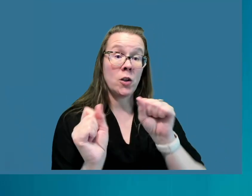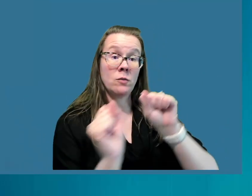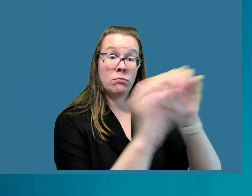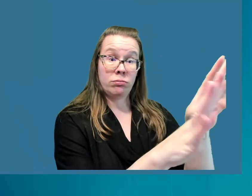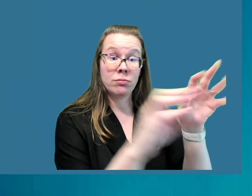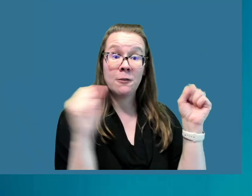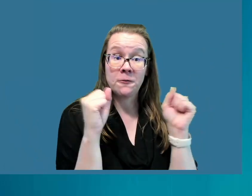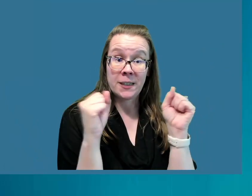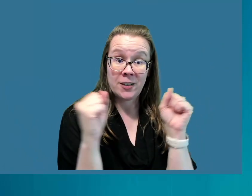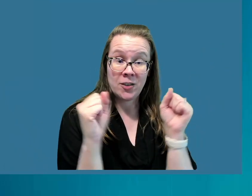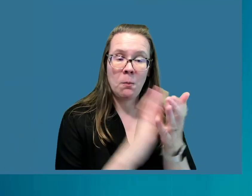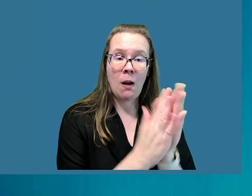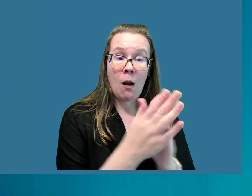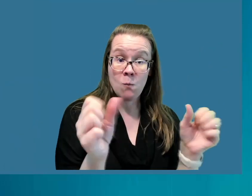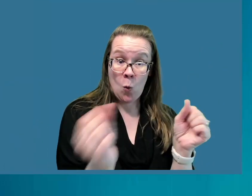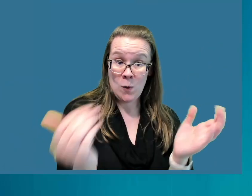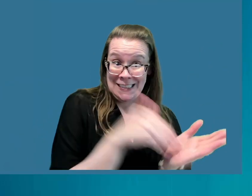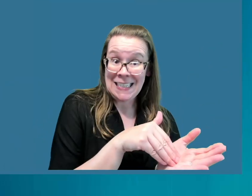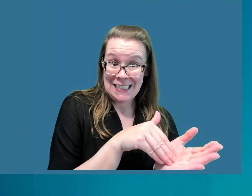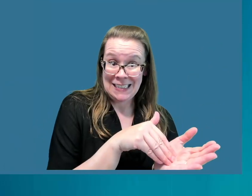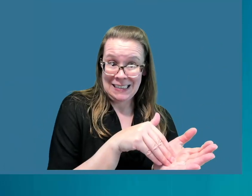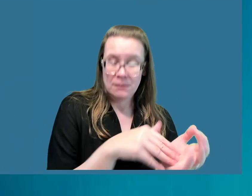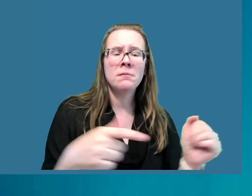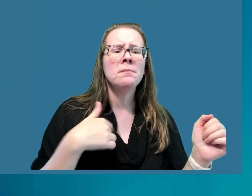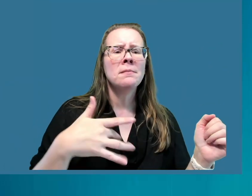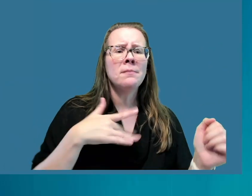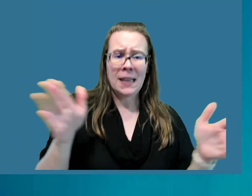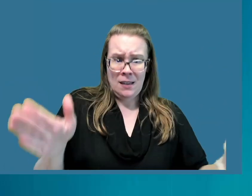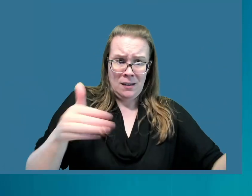oven. First stack them on a tray and put them back in the refrigerator so that the dough can